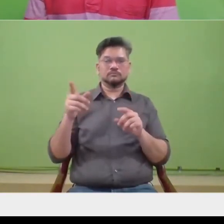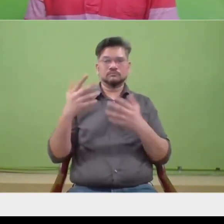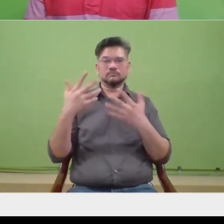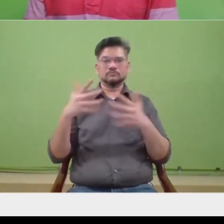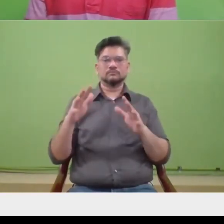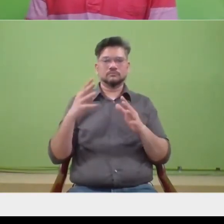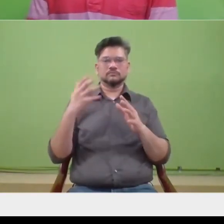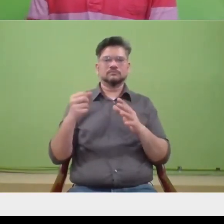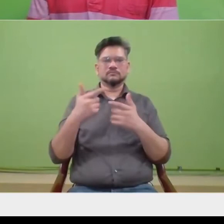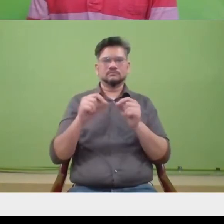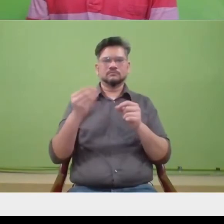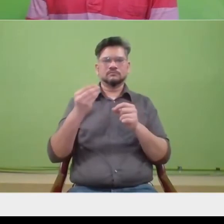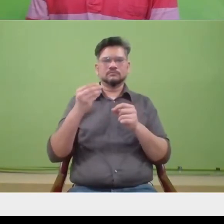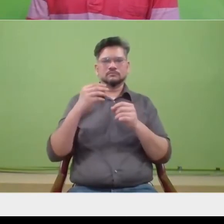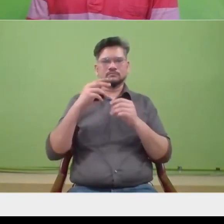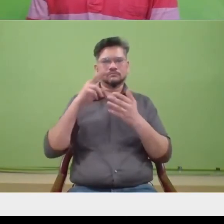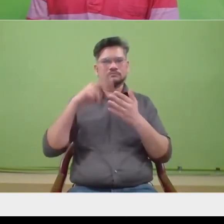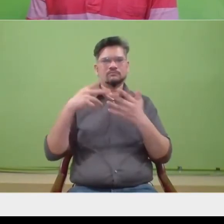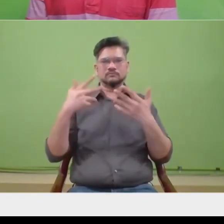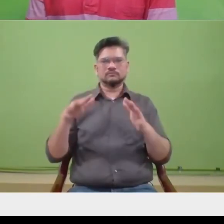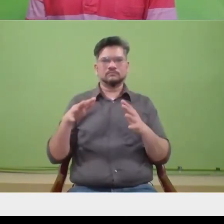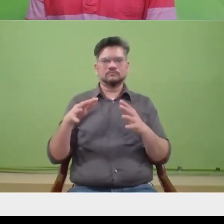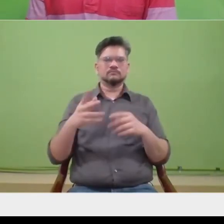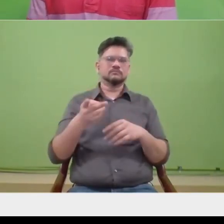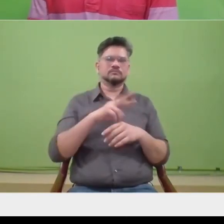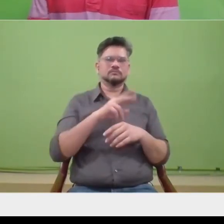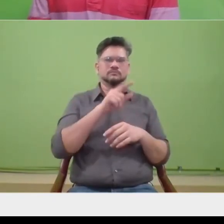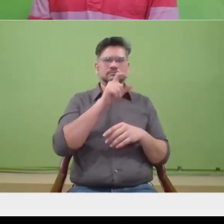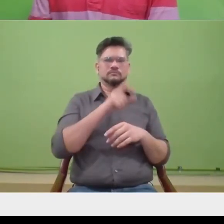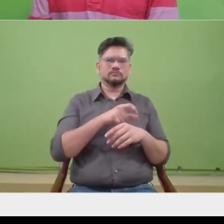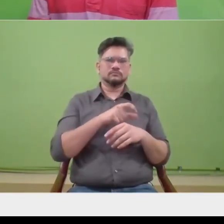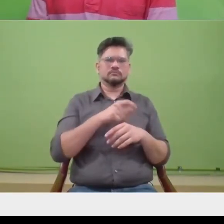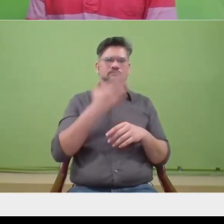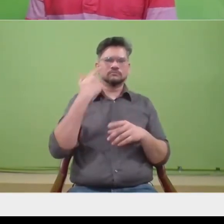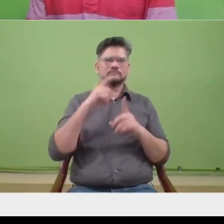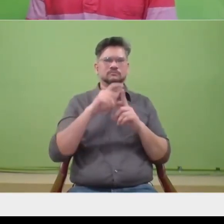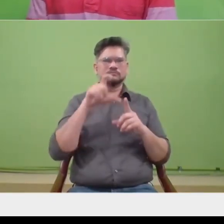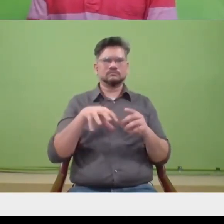some point and there was another person who came in fact to our department but quitted after some